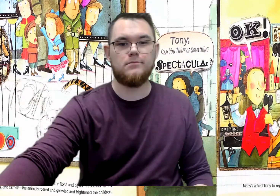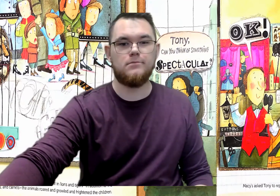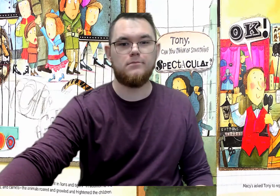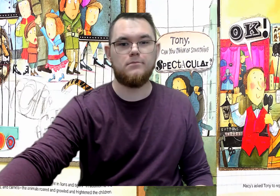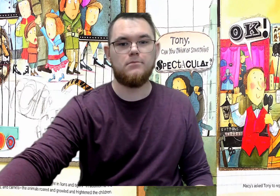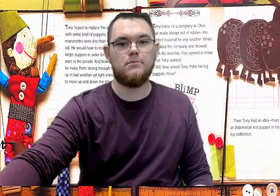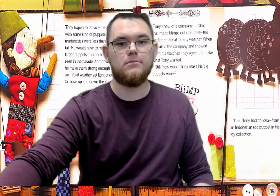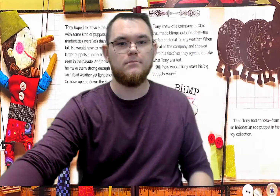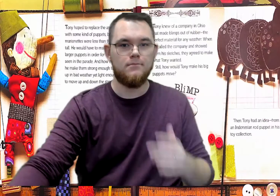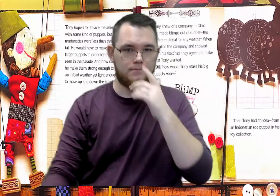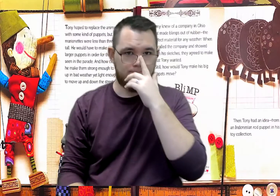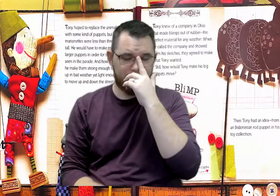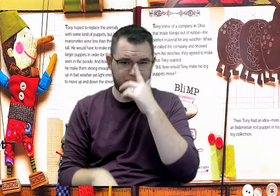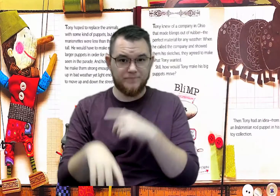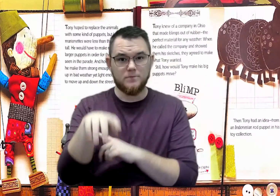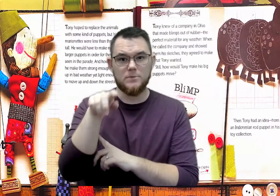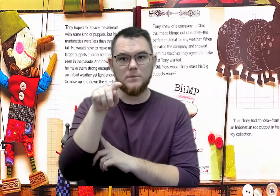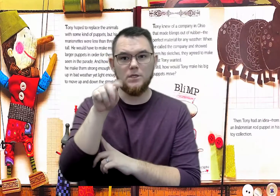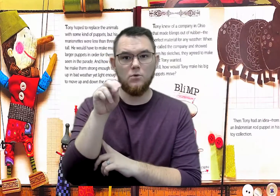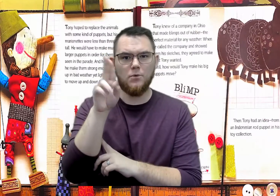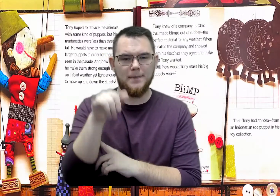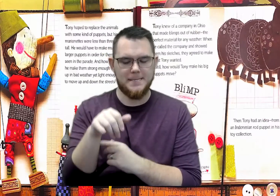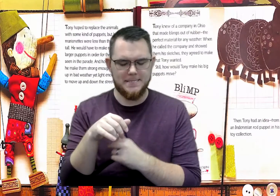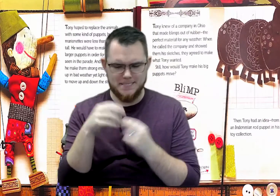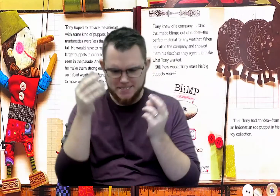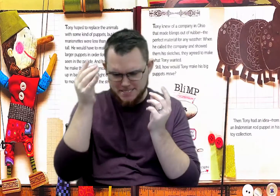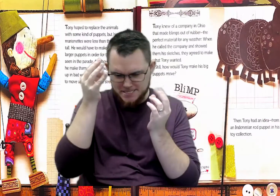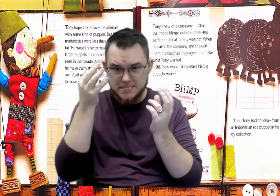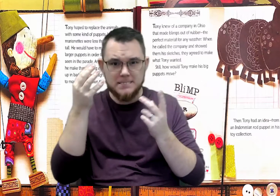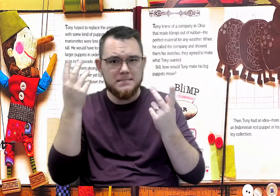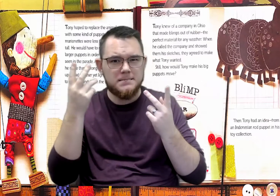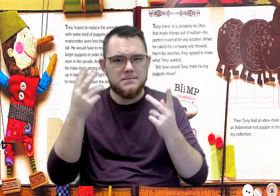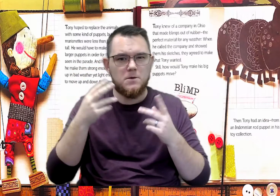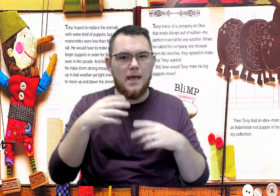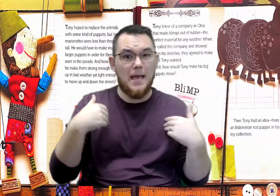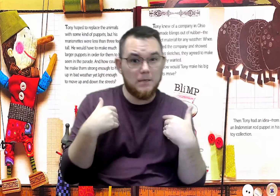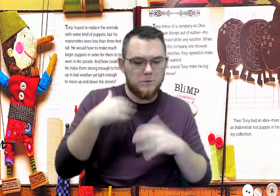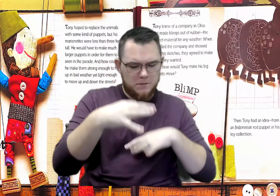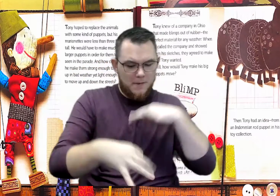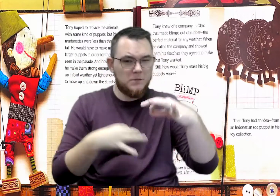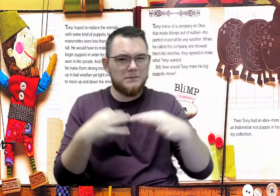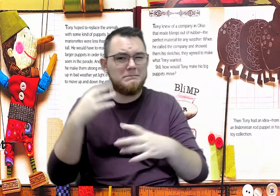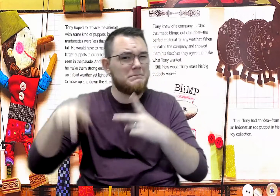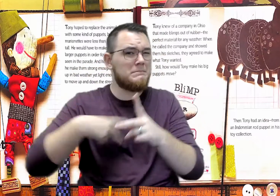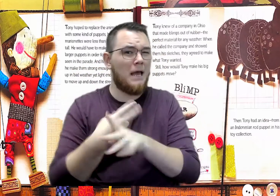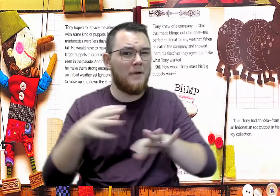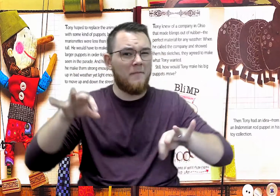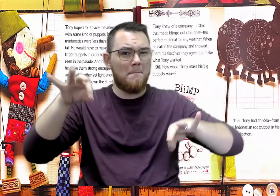Tony hoped to replace the animals with some kind of puppets, but his marionettes were